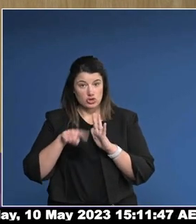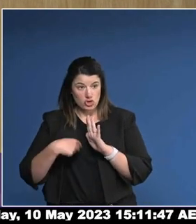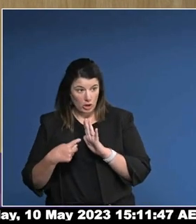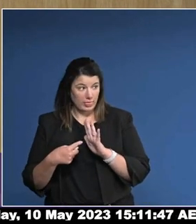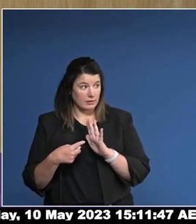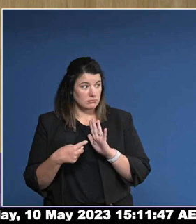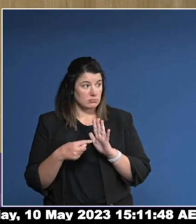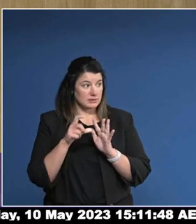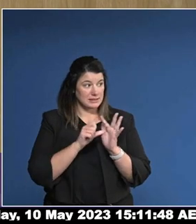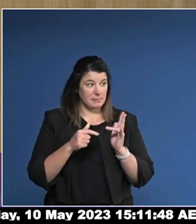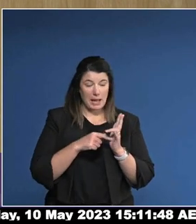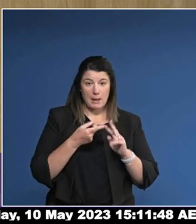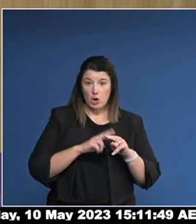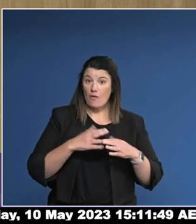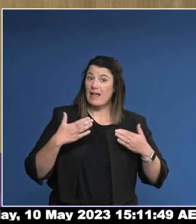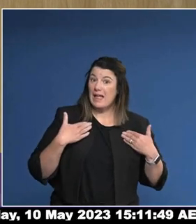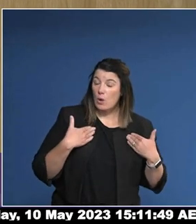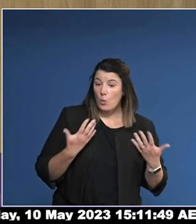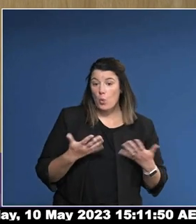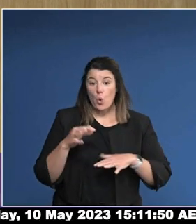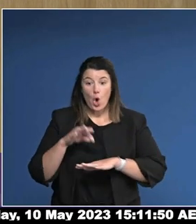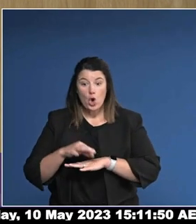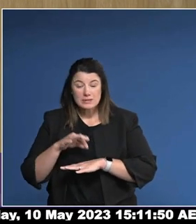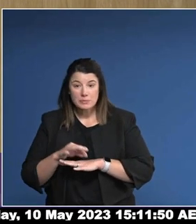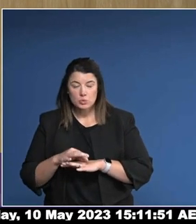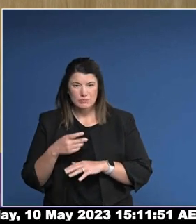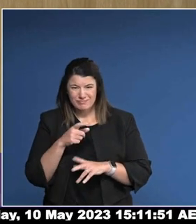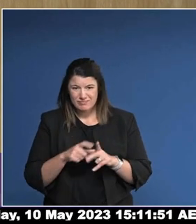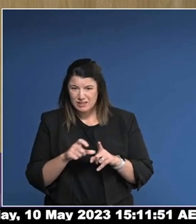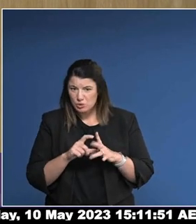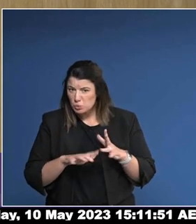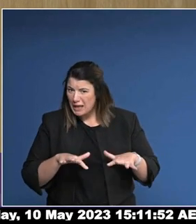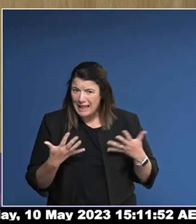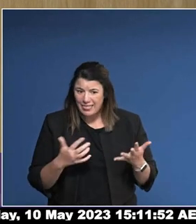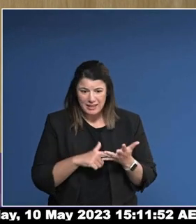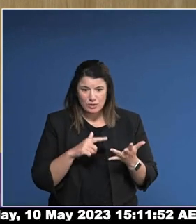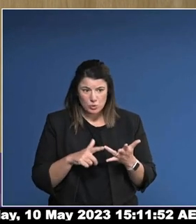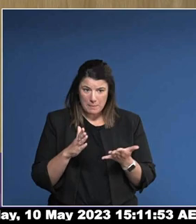of Health or hospitals take any steps to ensure that they had a voice independent of